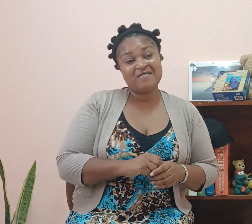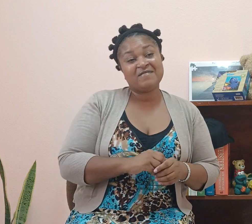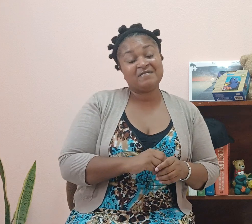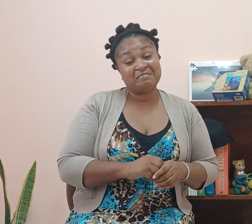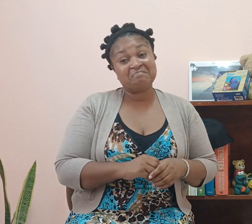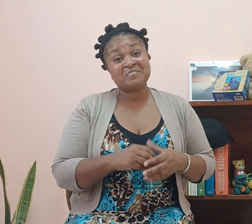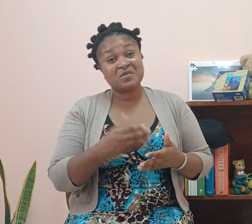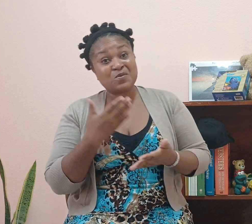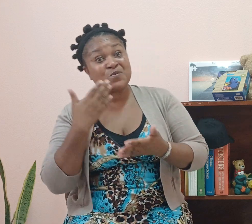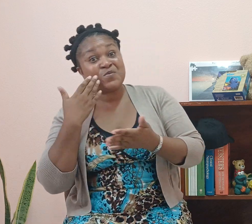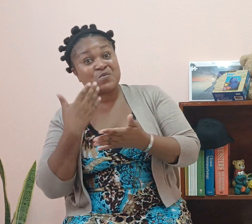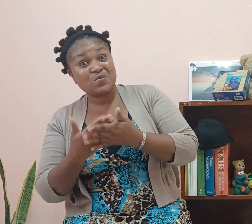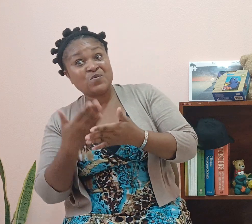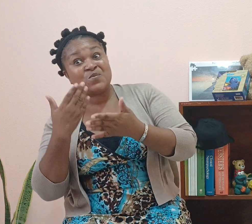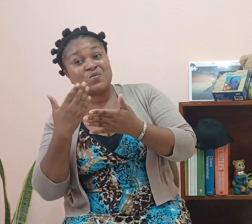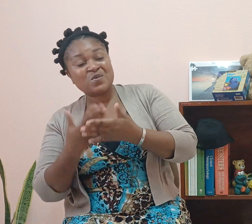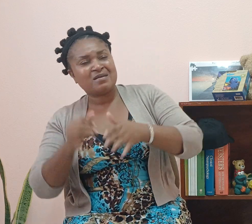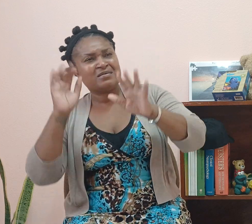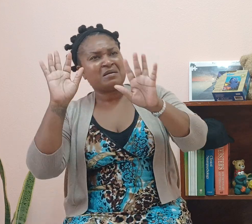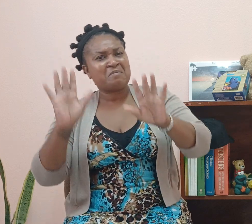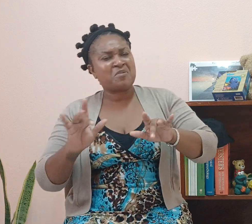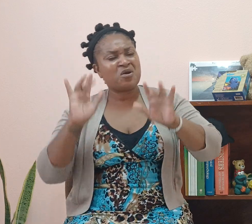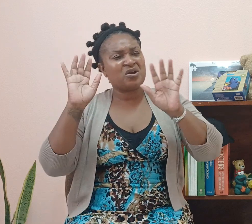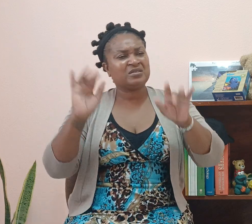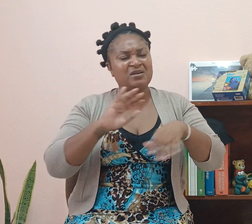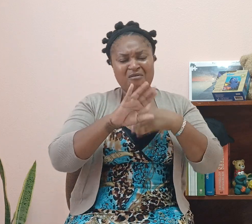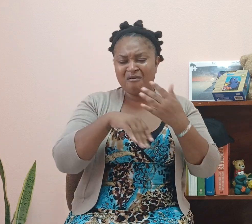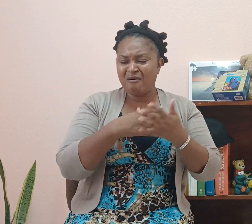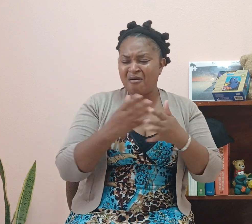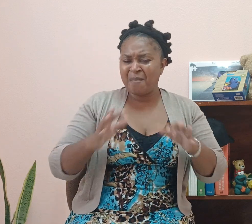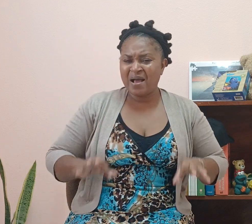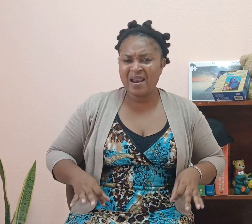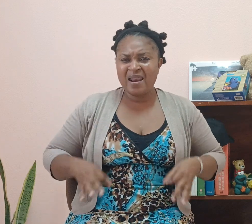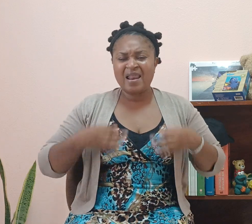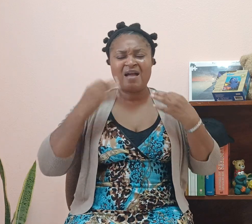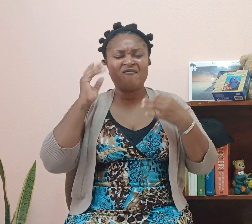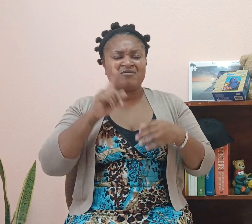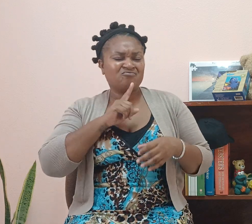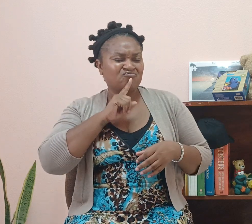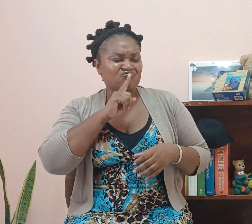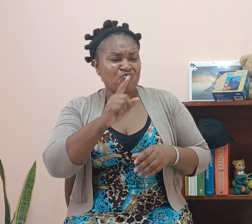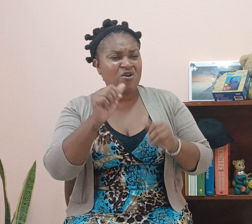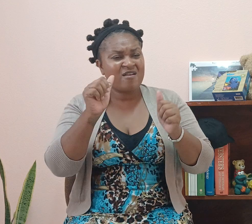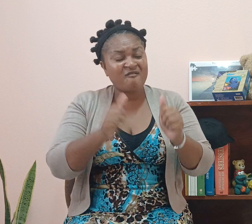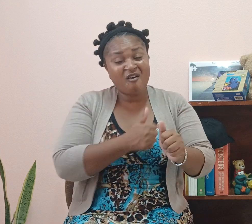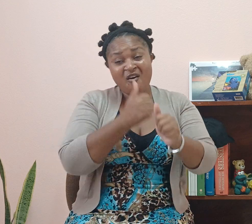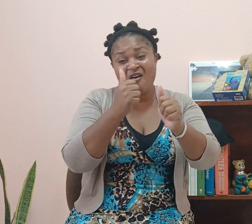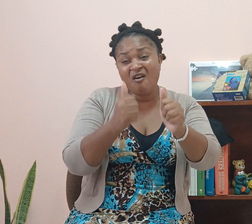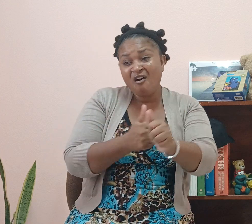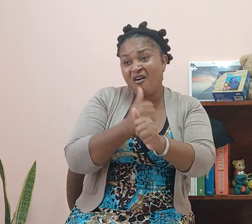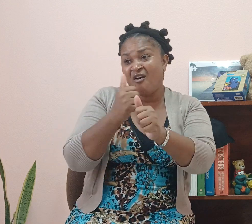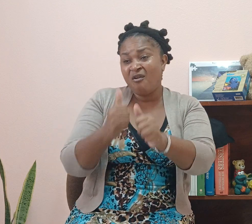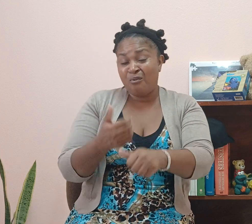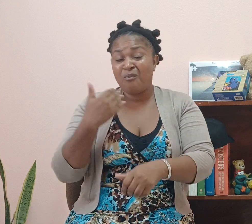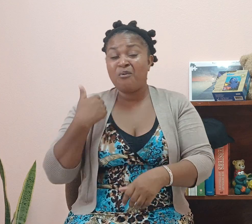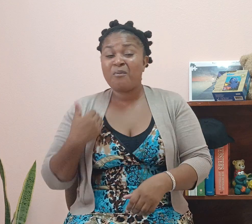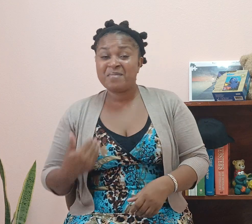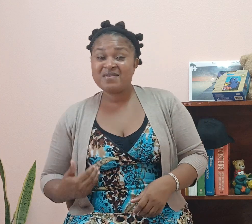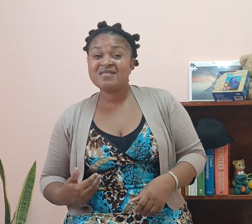Goodness and mercy all my life Shall surely follow me;